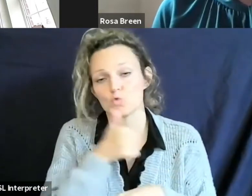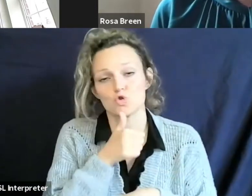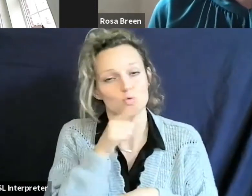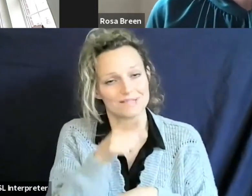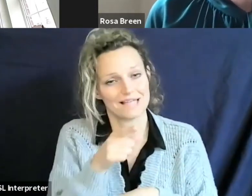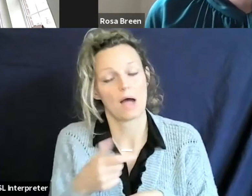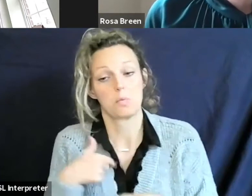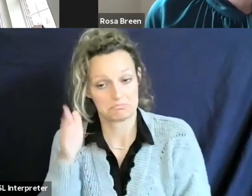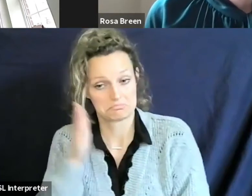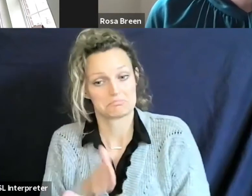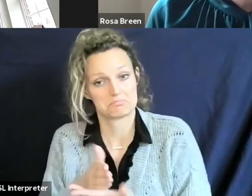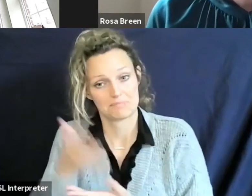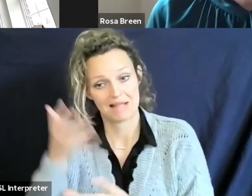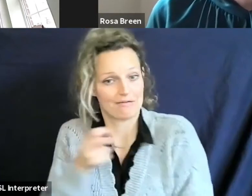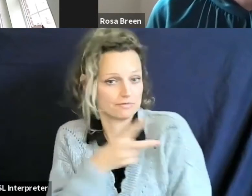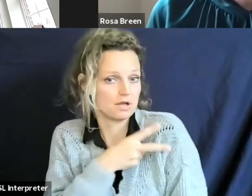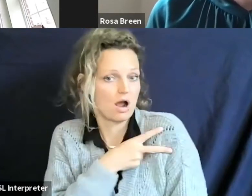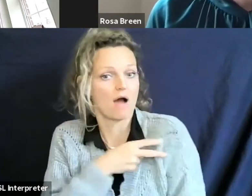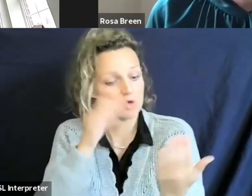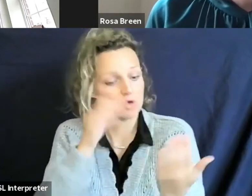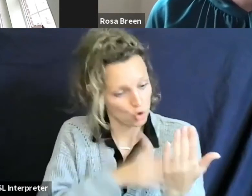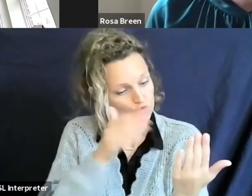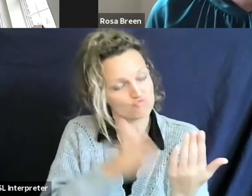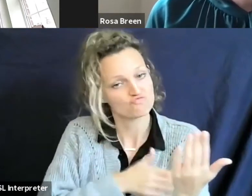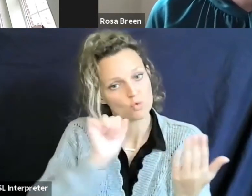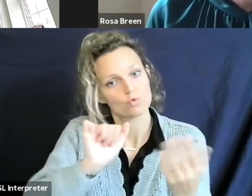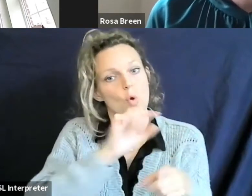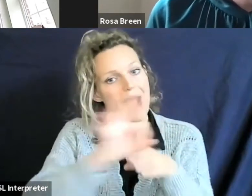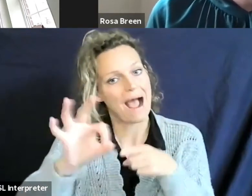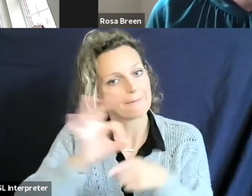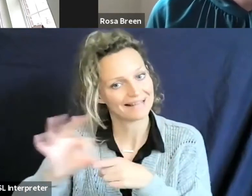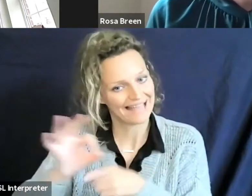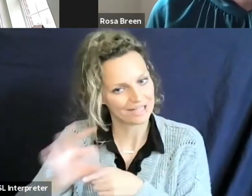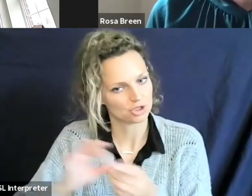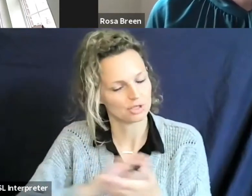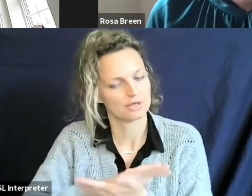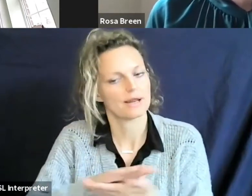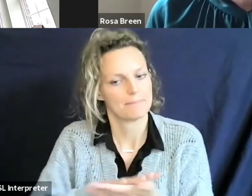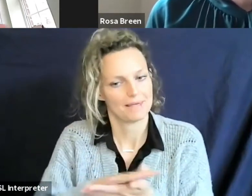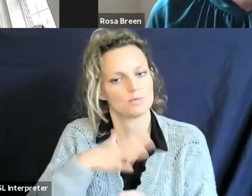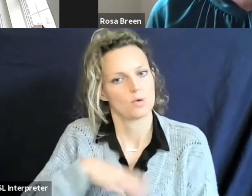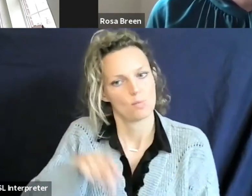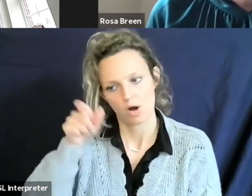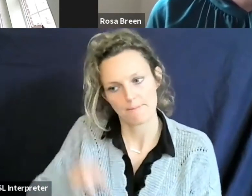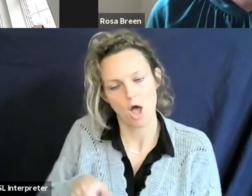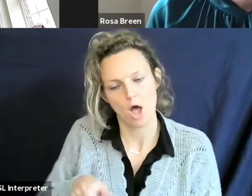There's obviously benefits and disadvantages of doing and not doing